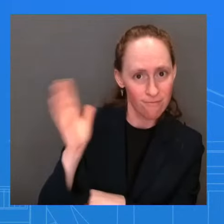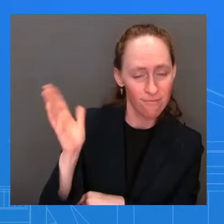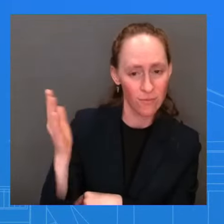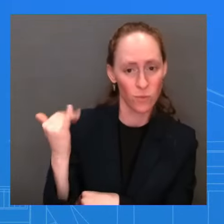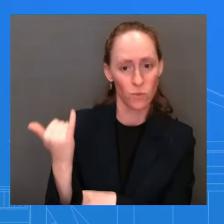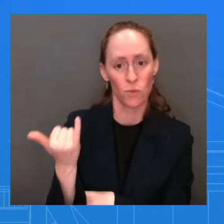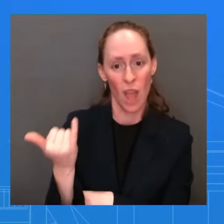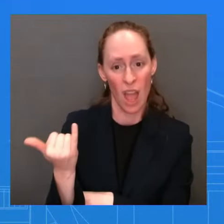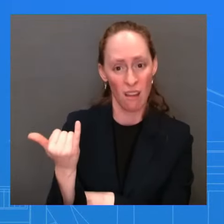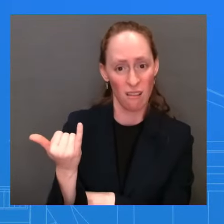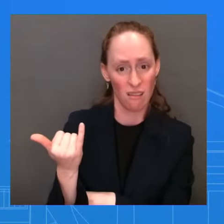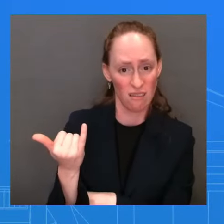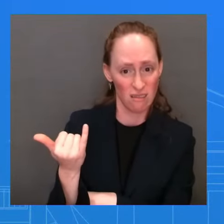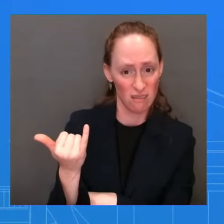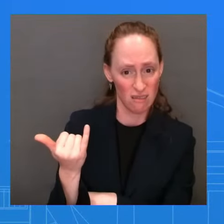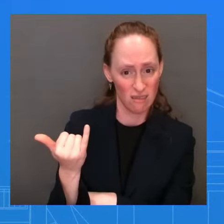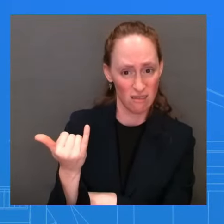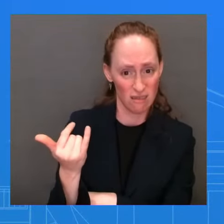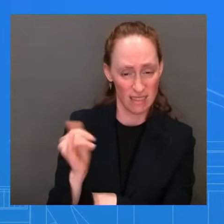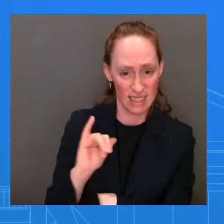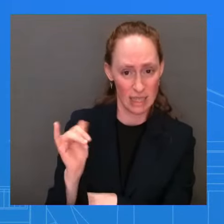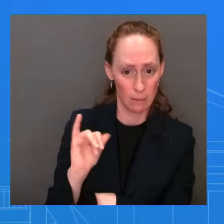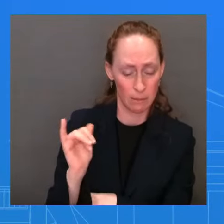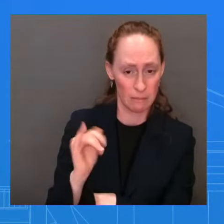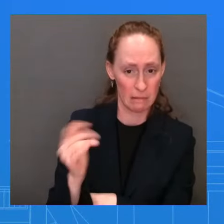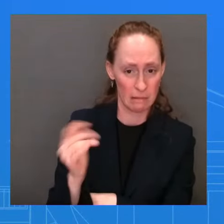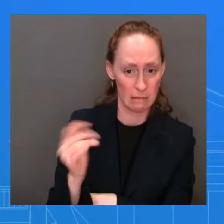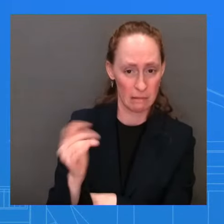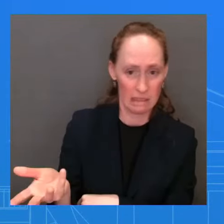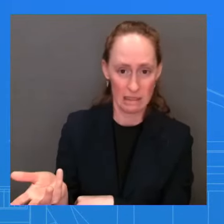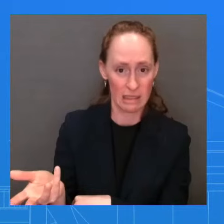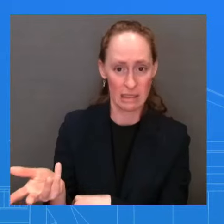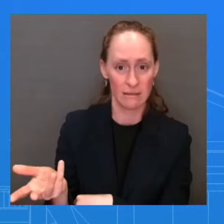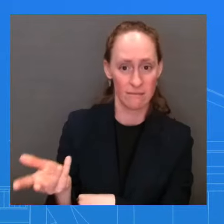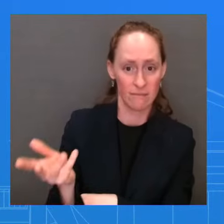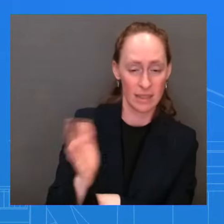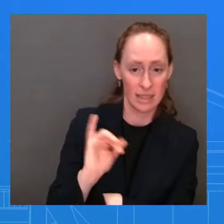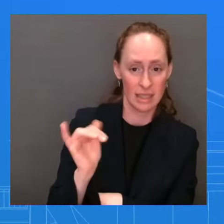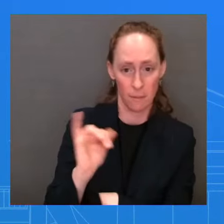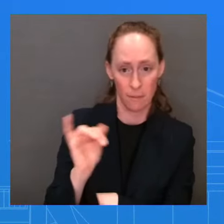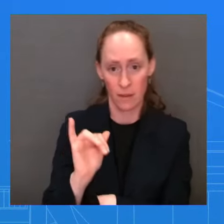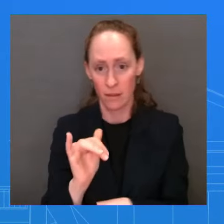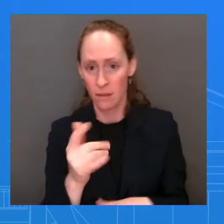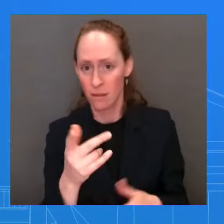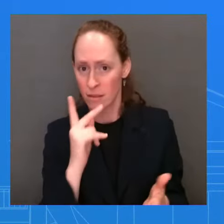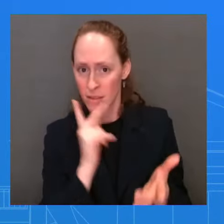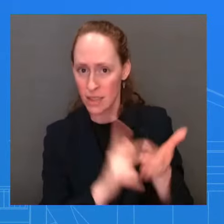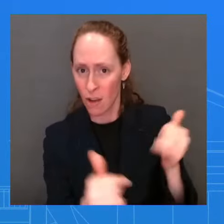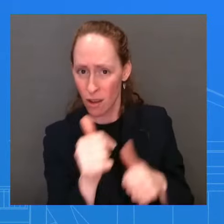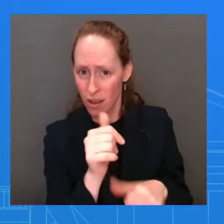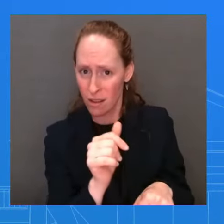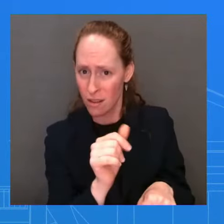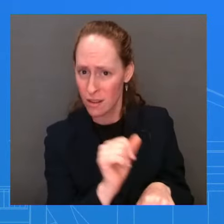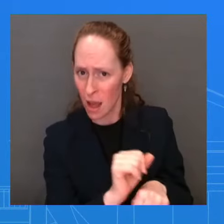We are -- we are confident in -- in -- in her nomination as well. She's gotten a lot of -- many labor --